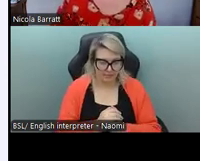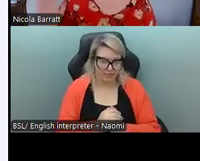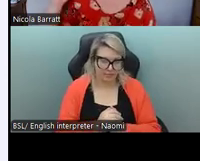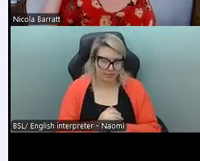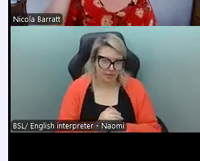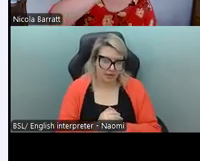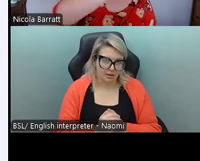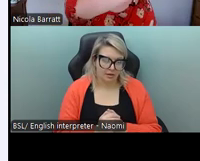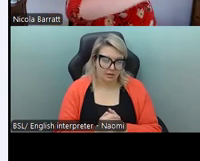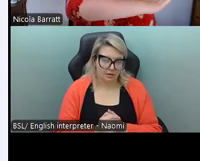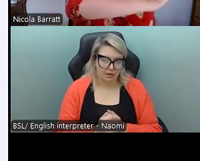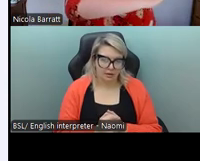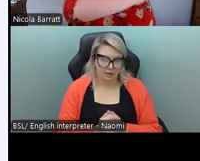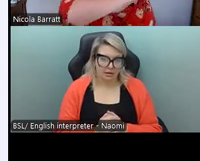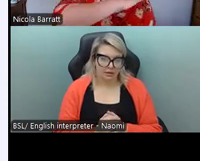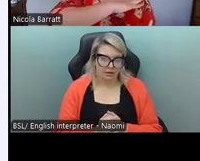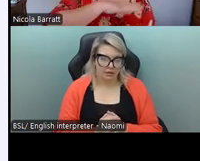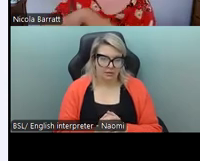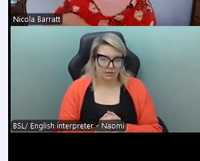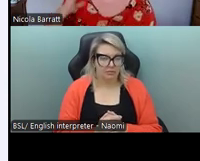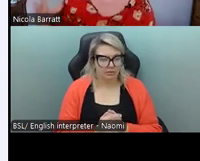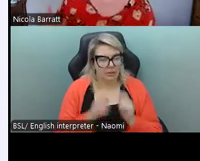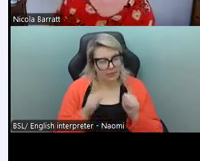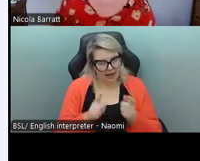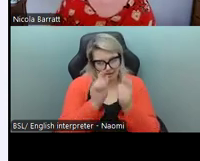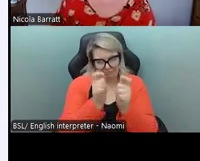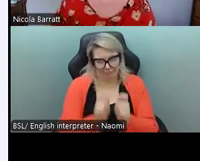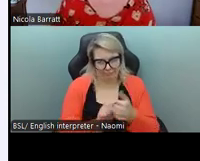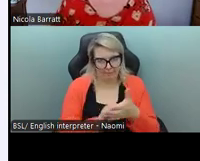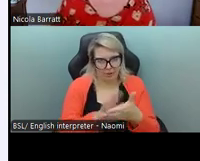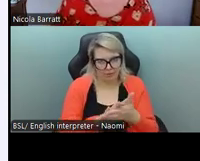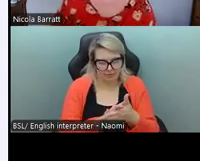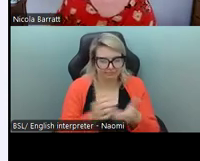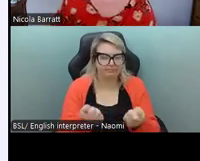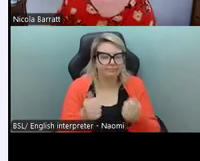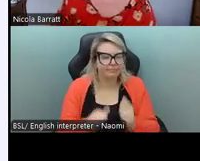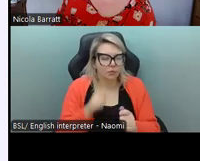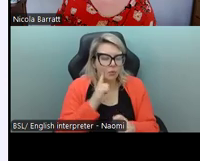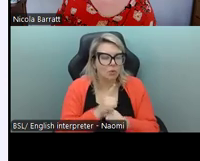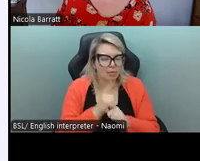Those are the things that you can do to your post. Now, this next bit is about how people interact with it.